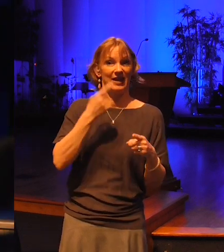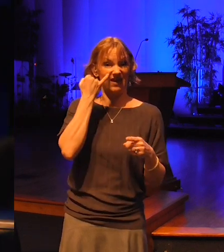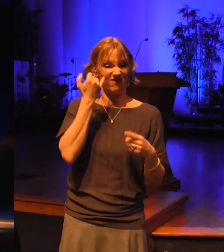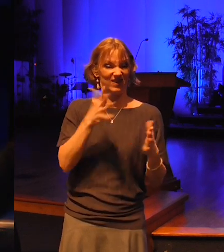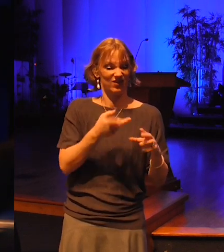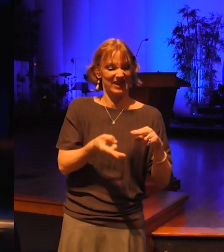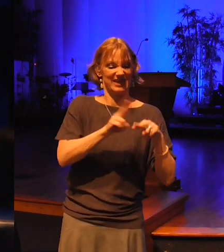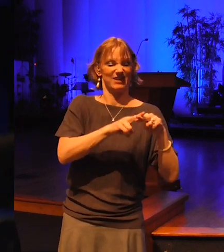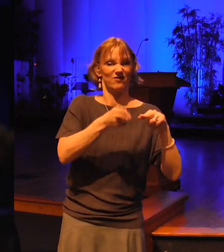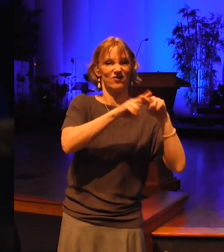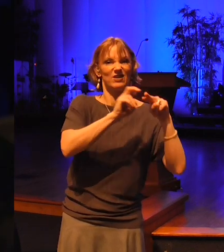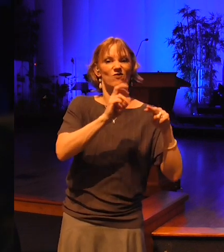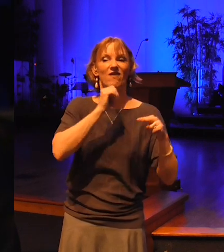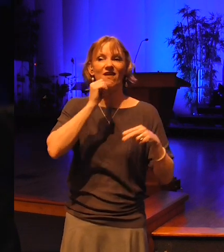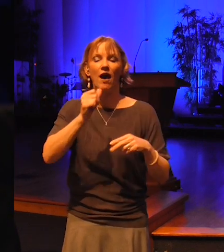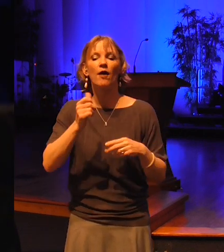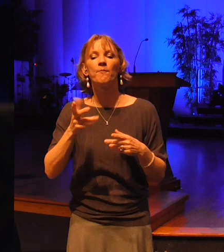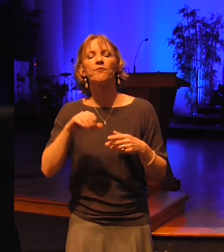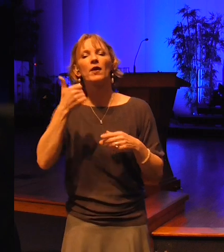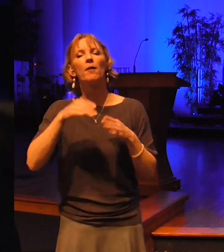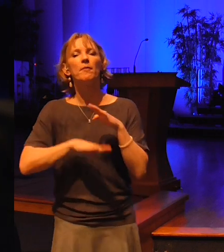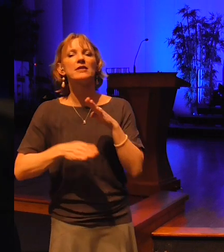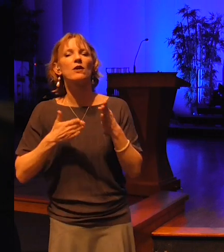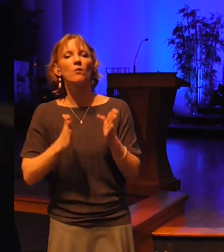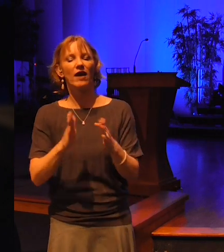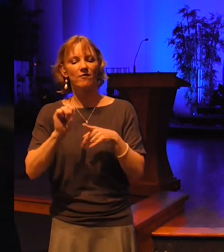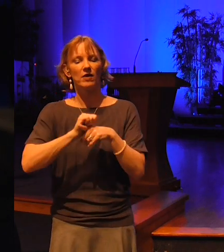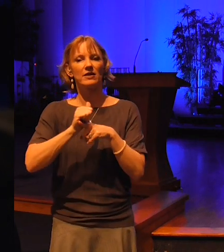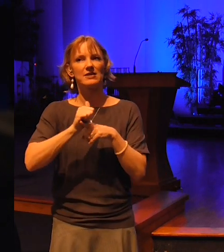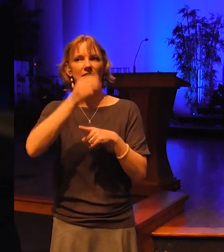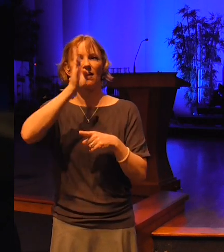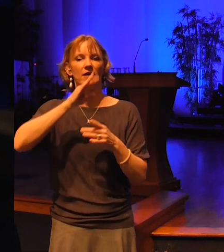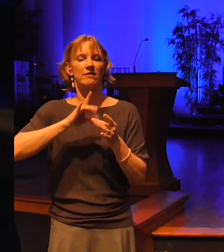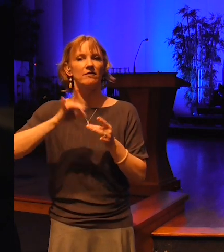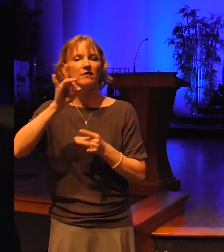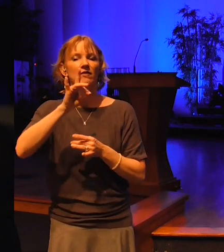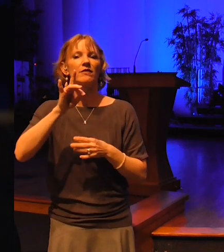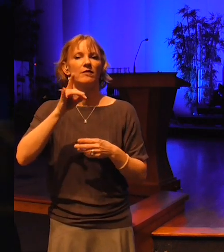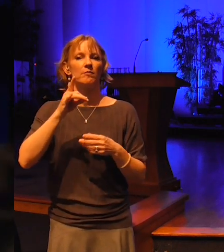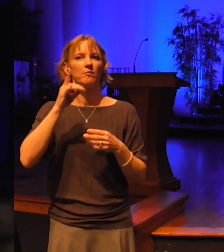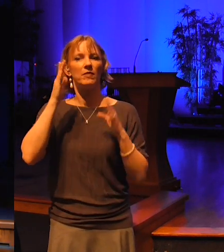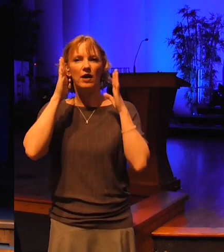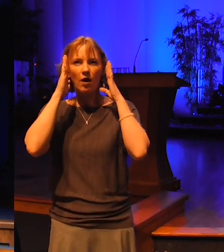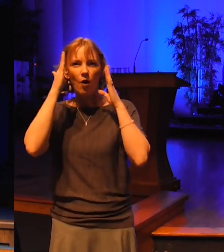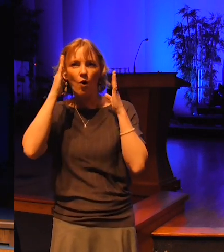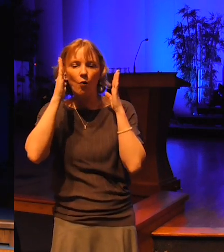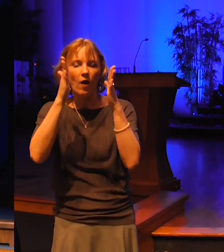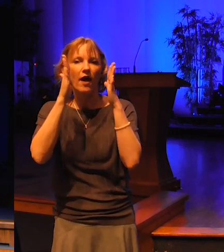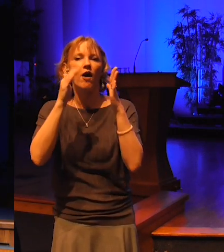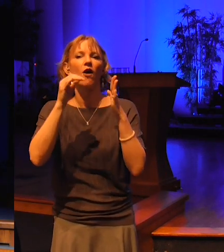practicing the presence of God is just being aware of what you would consider the divine qualities